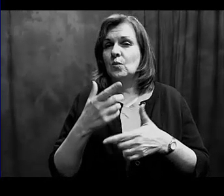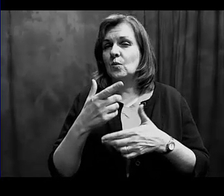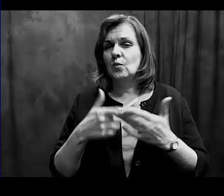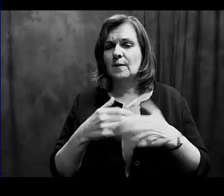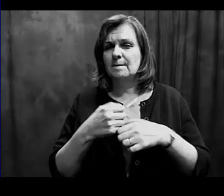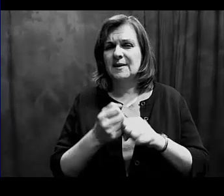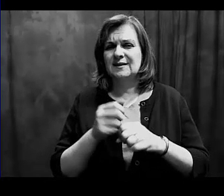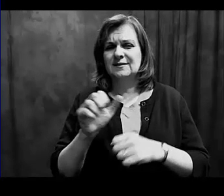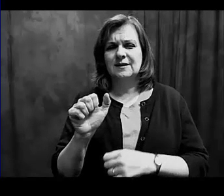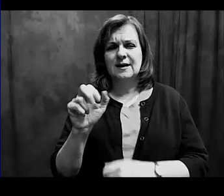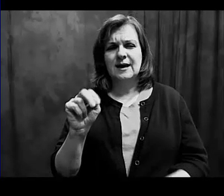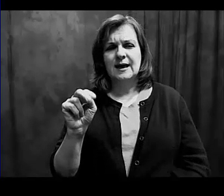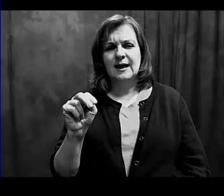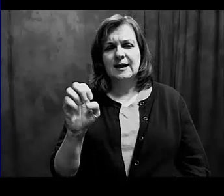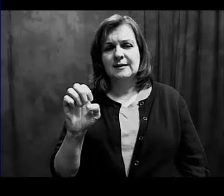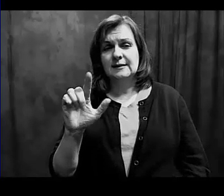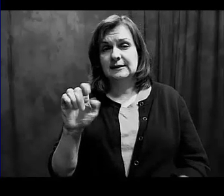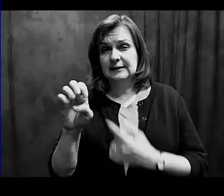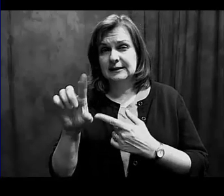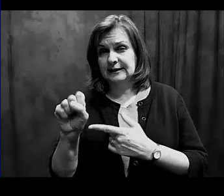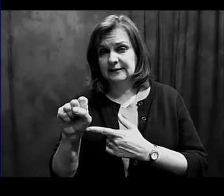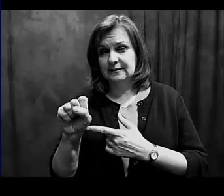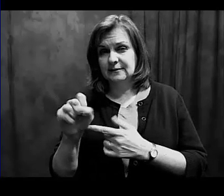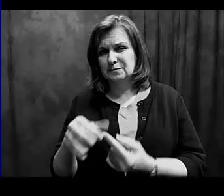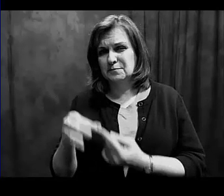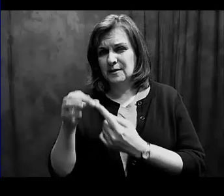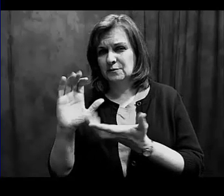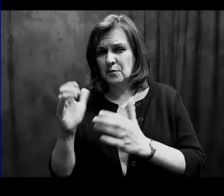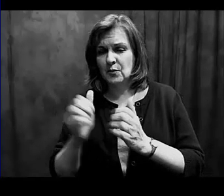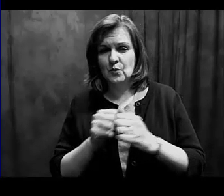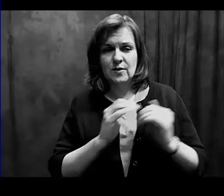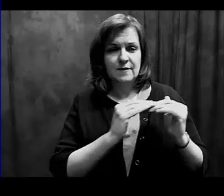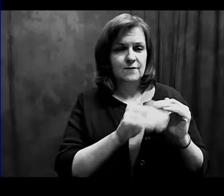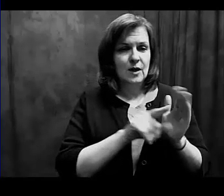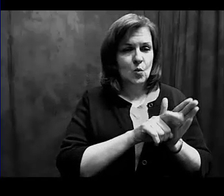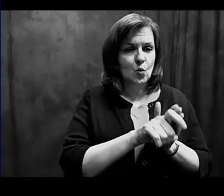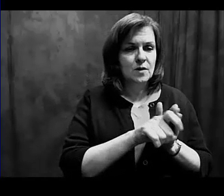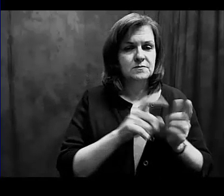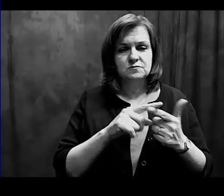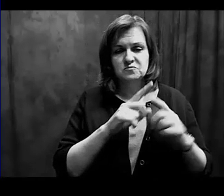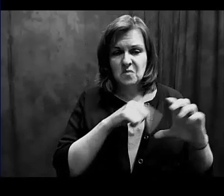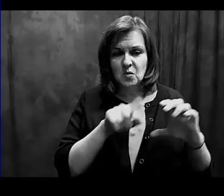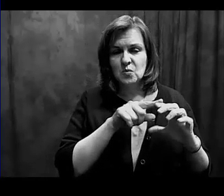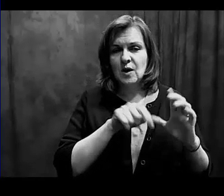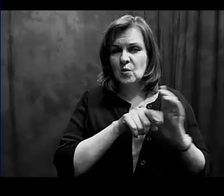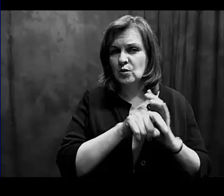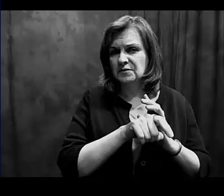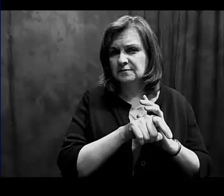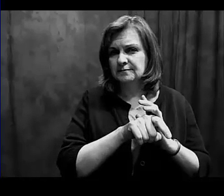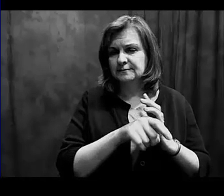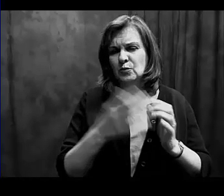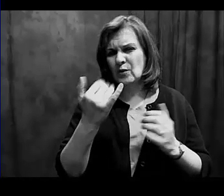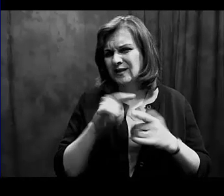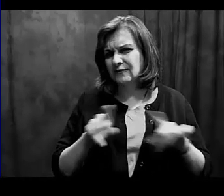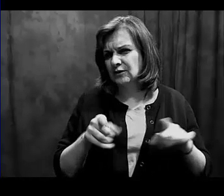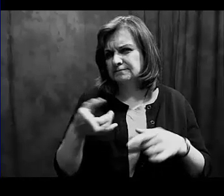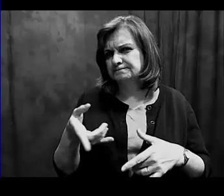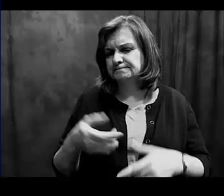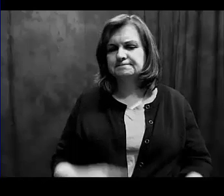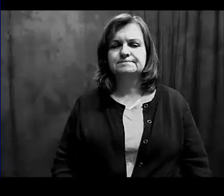or earthworms so special compared to flatworms and roundworms well